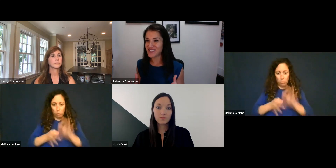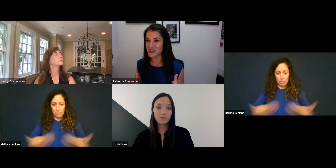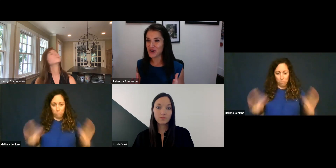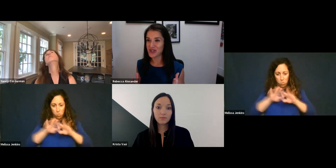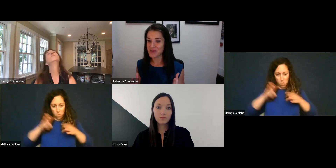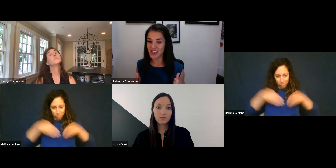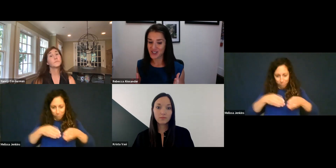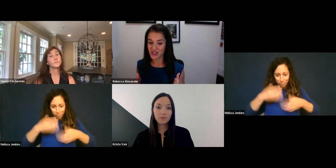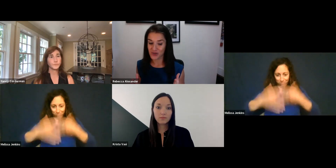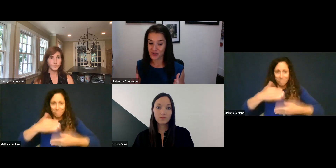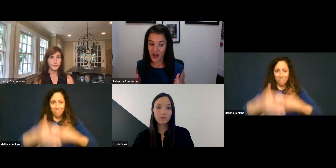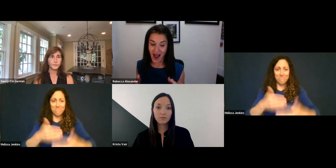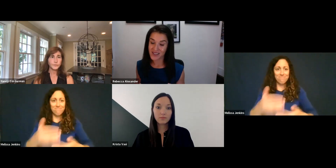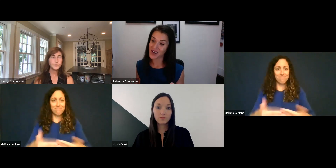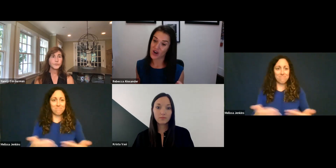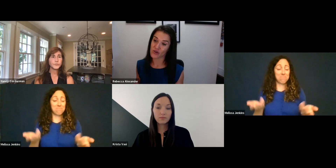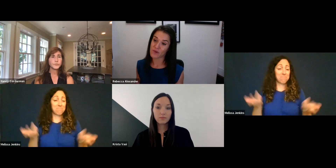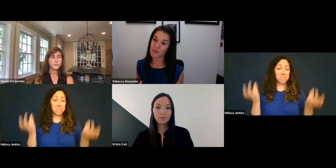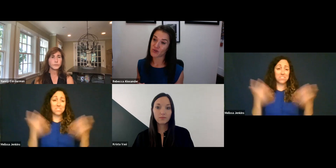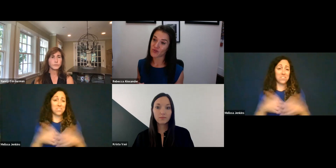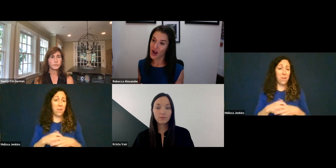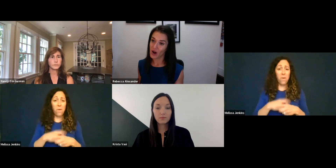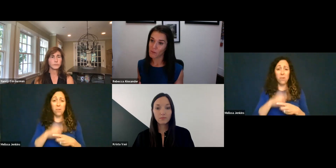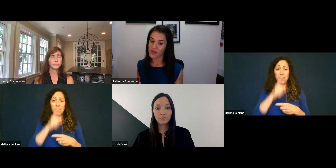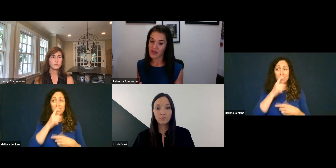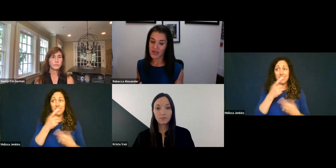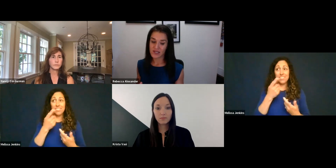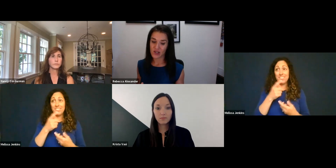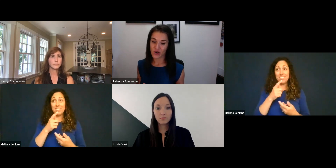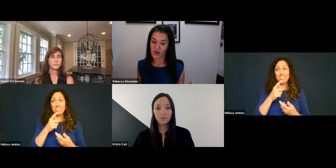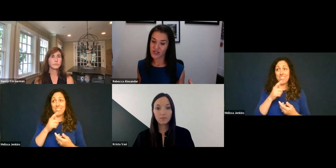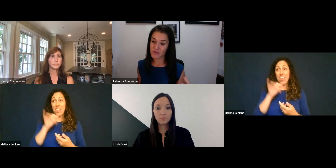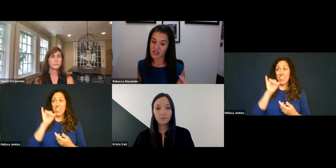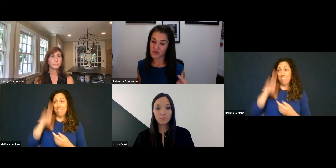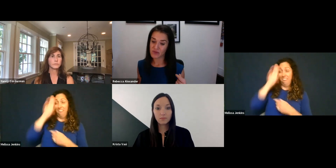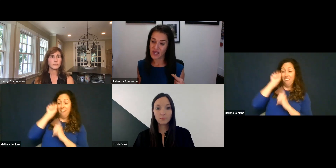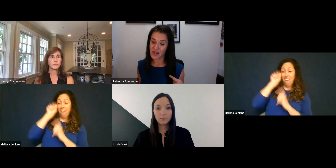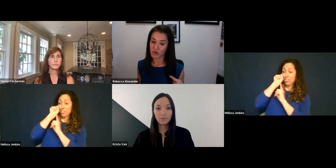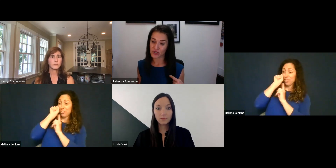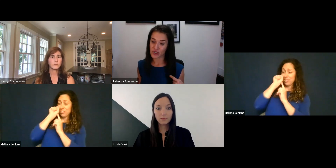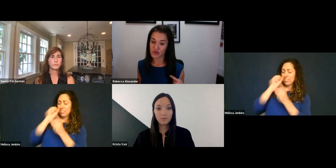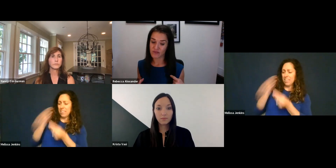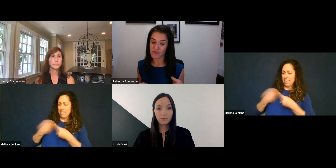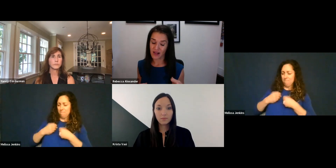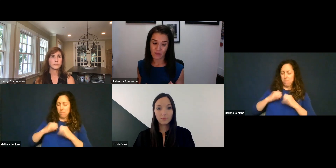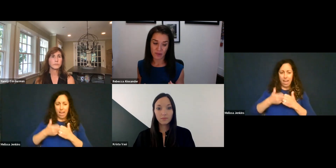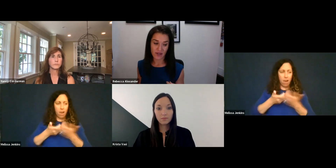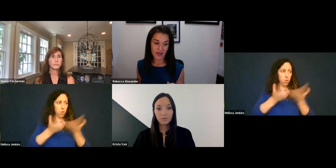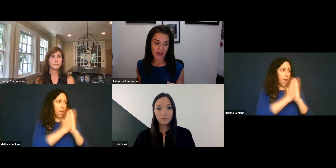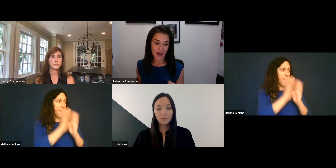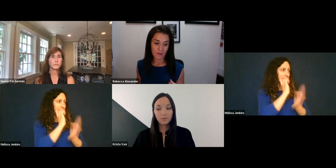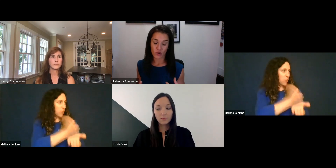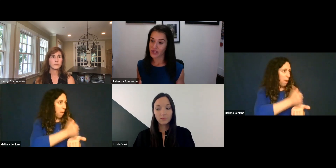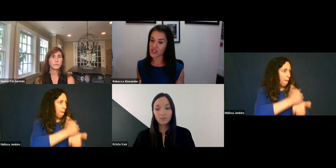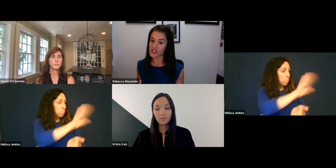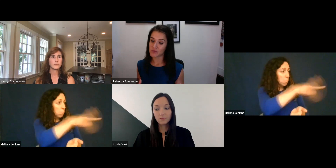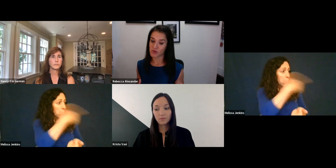it's encouraged me to ask other people for help. It's encouraged me to be able to develop relationships